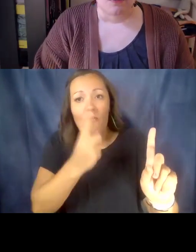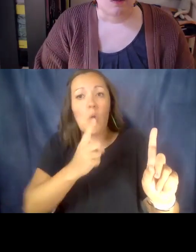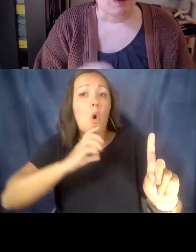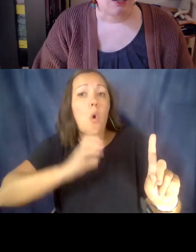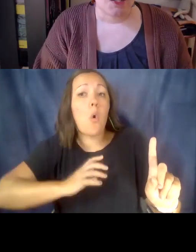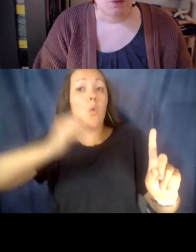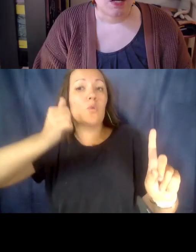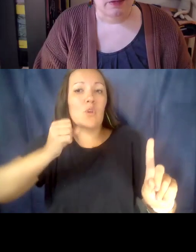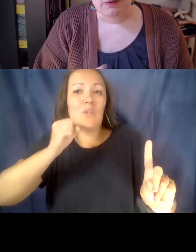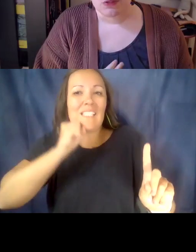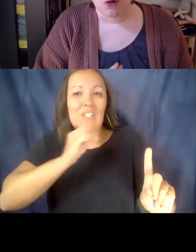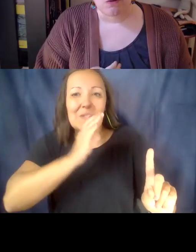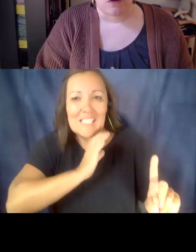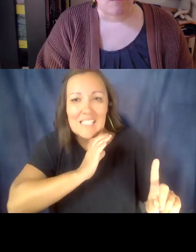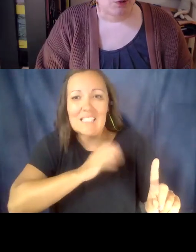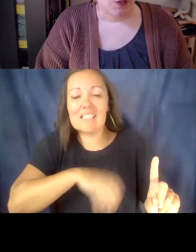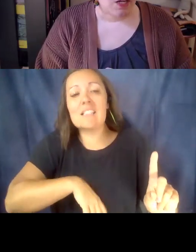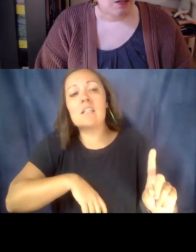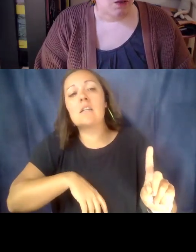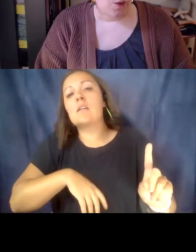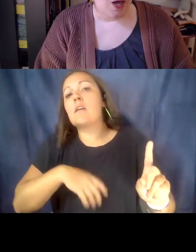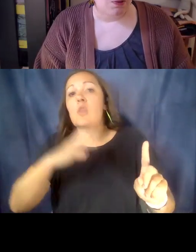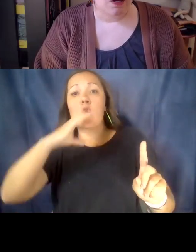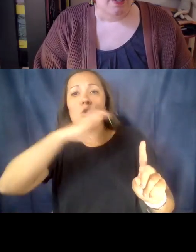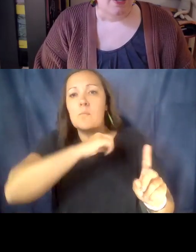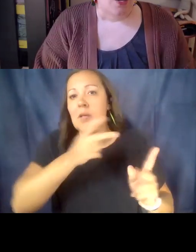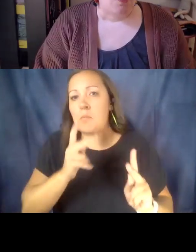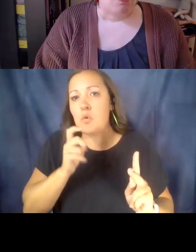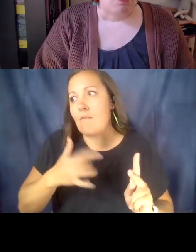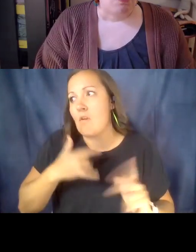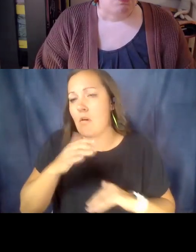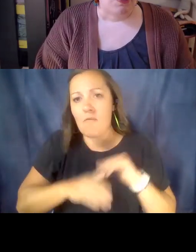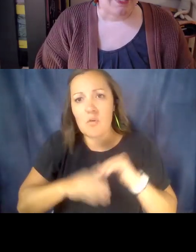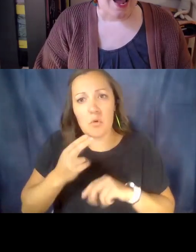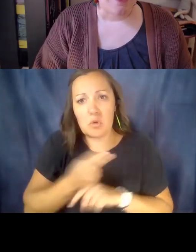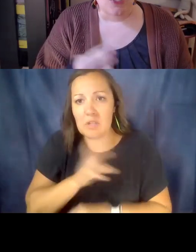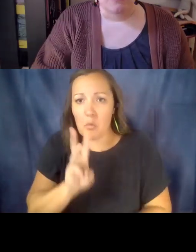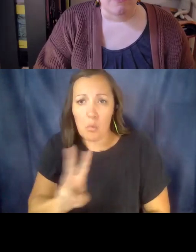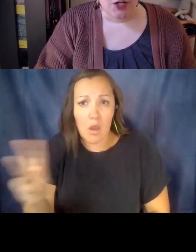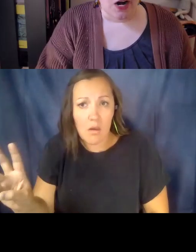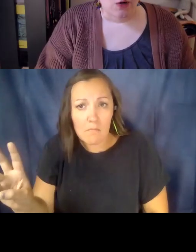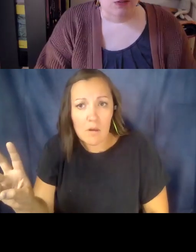they may be assuming people don't feel comfortable using the web, but then I could not figure out if